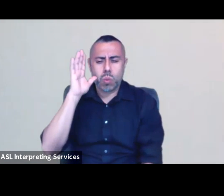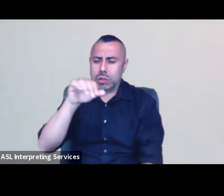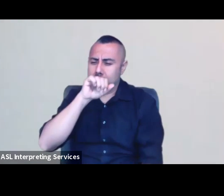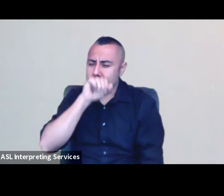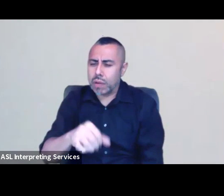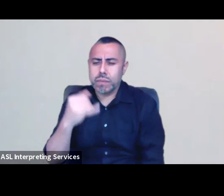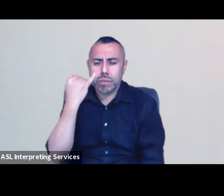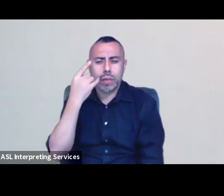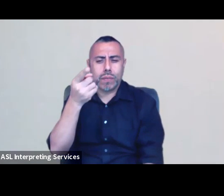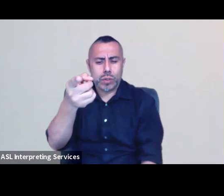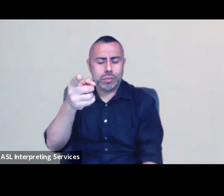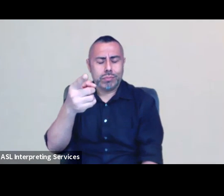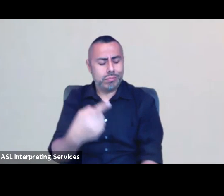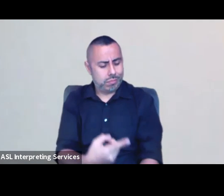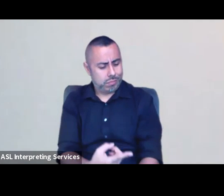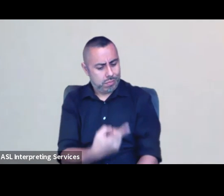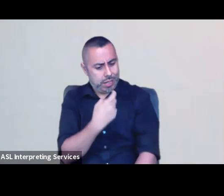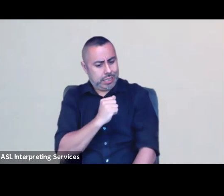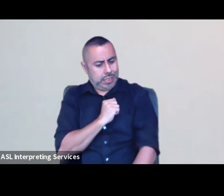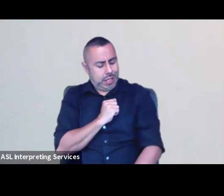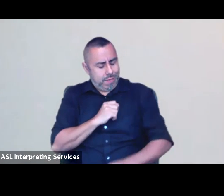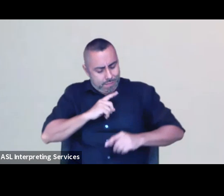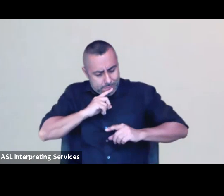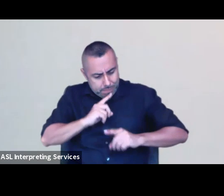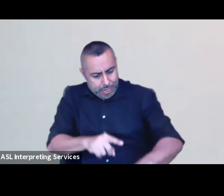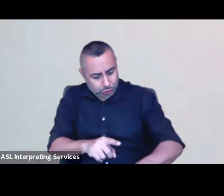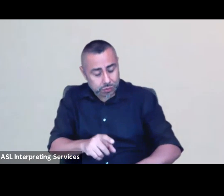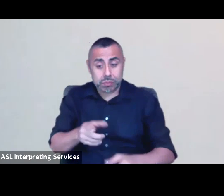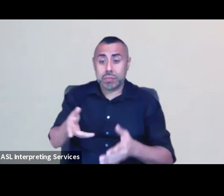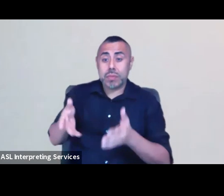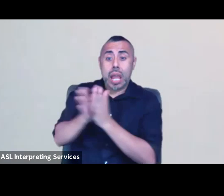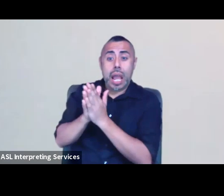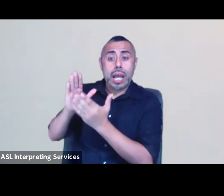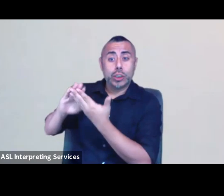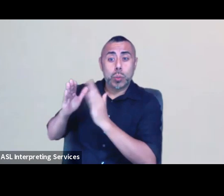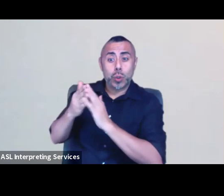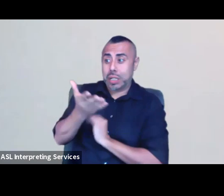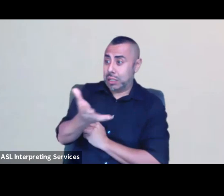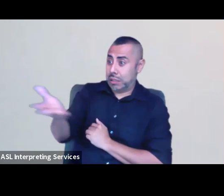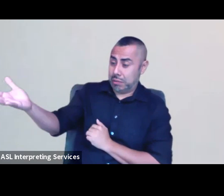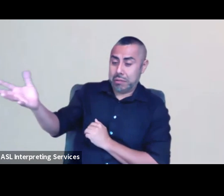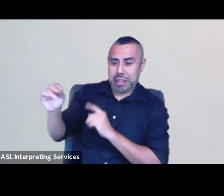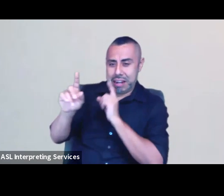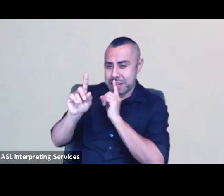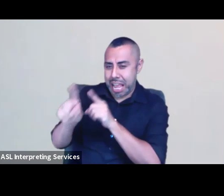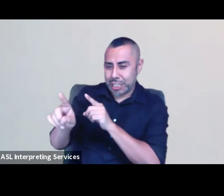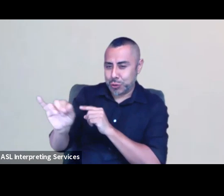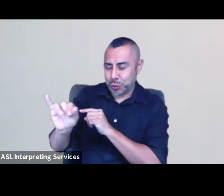with yourself, with your community, what are you ready to let go of? Going into this new time,